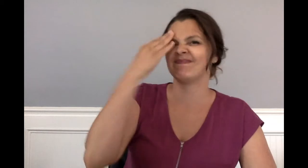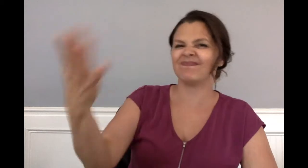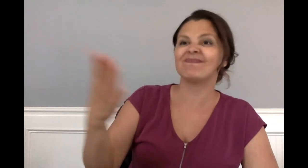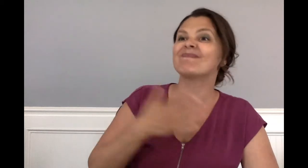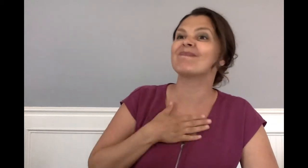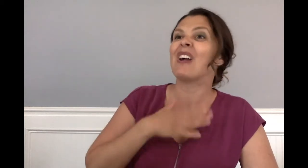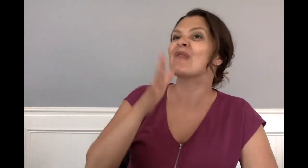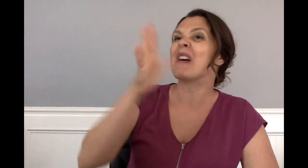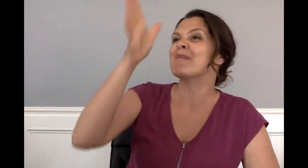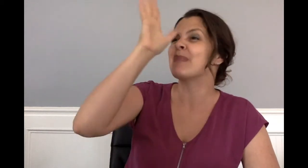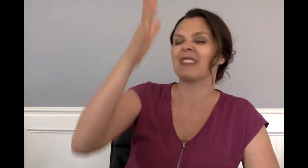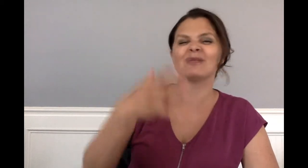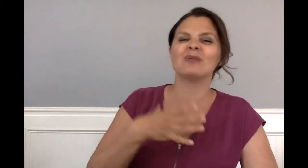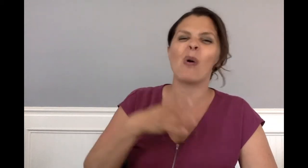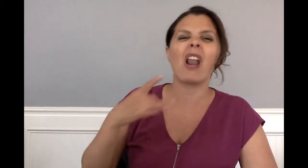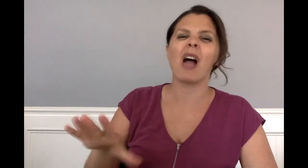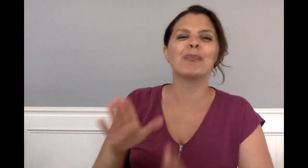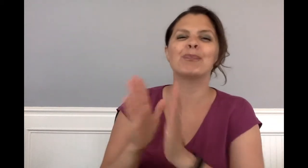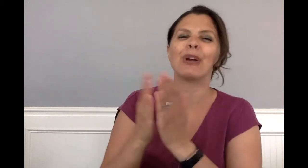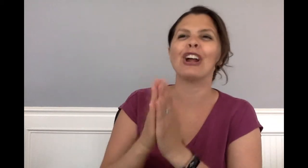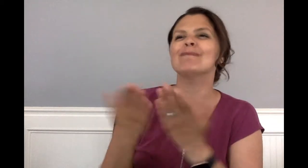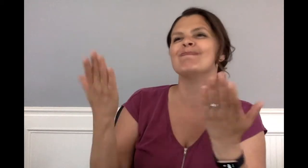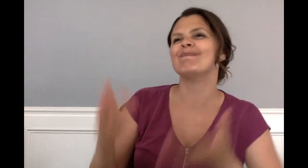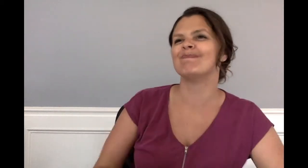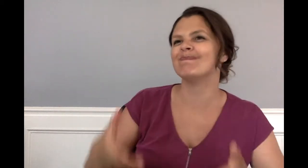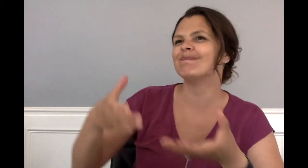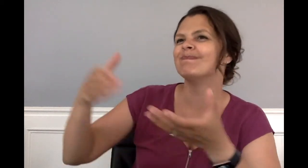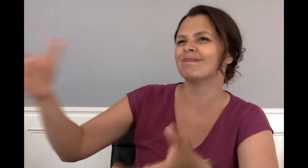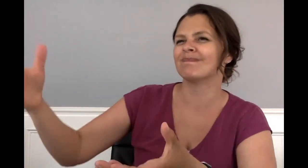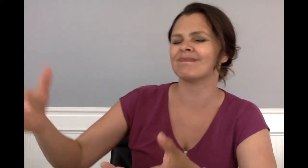“My grandparents don’t like books,” Charlie said.